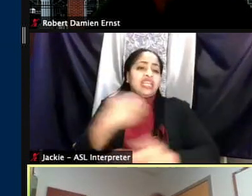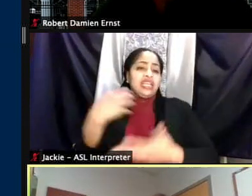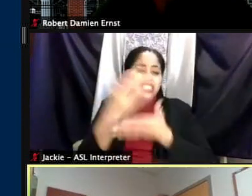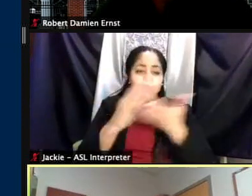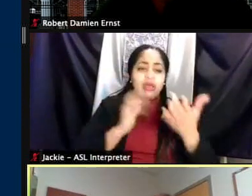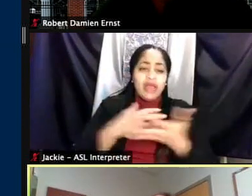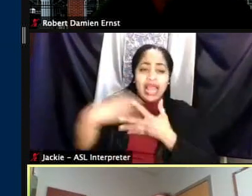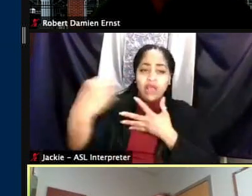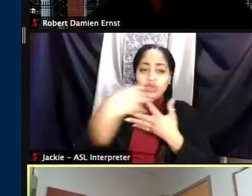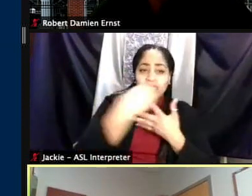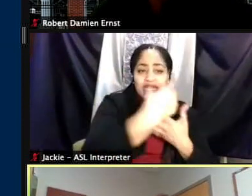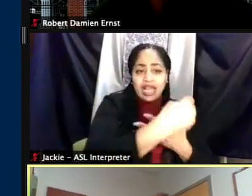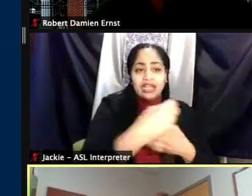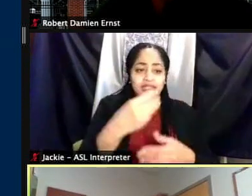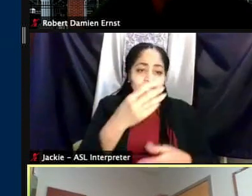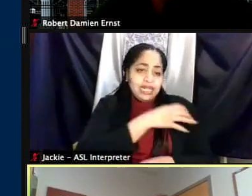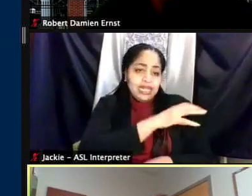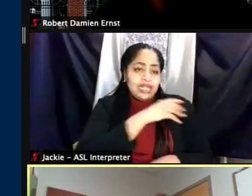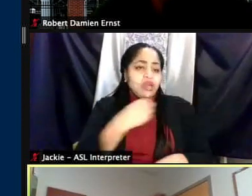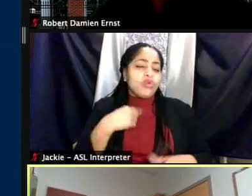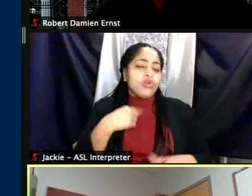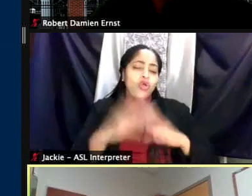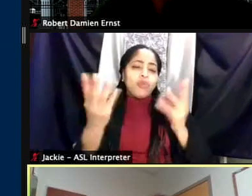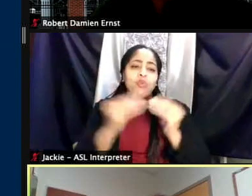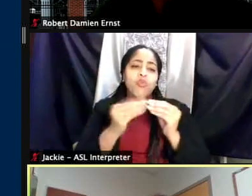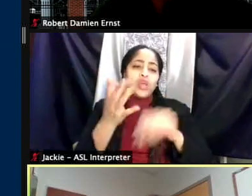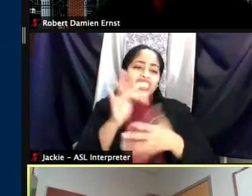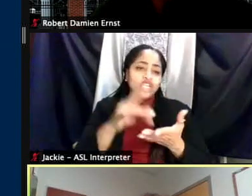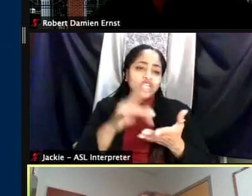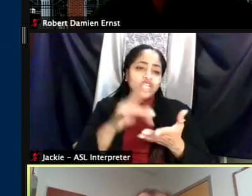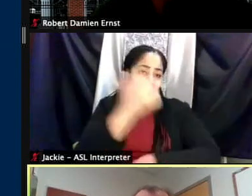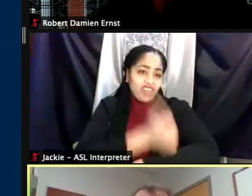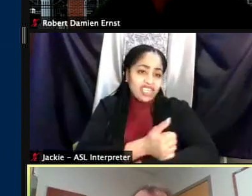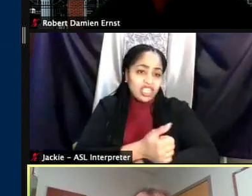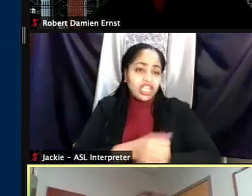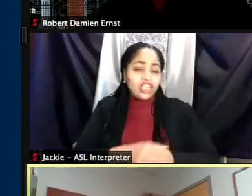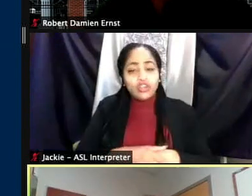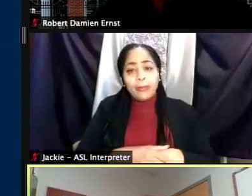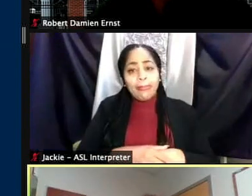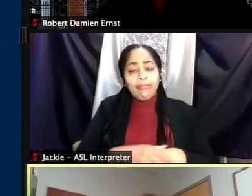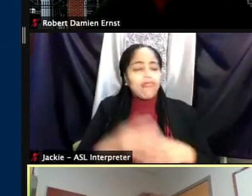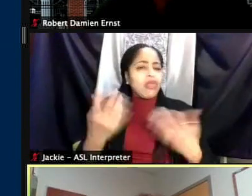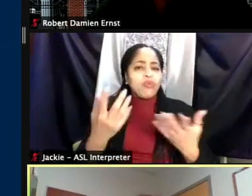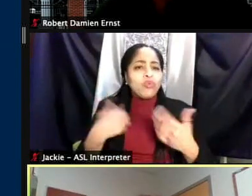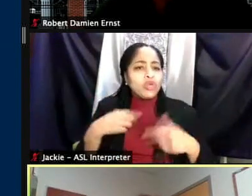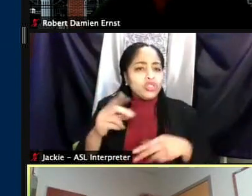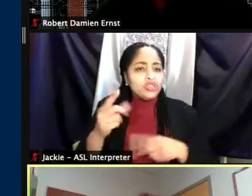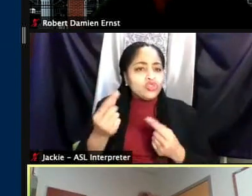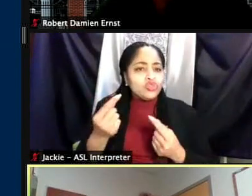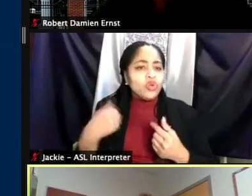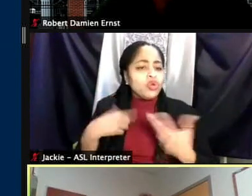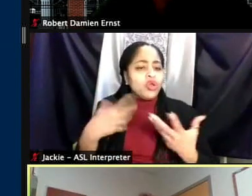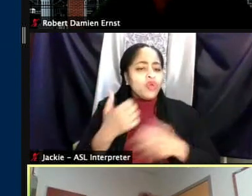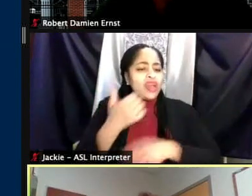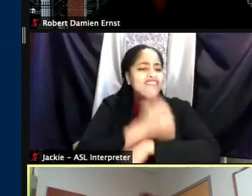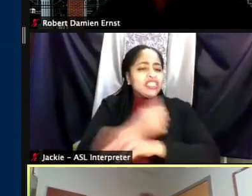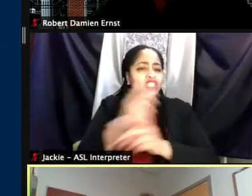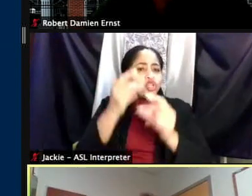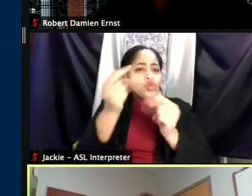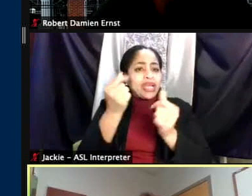And we plan to open more centers for vaccinating. The principles that we use are really, we wanna vaccinate as quickly and as safely as possible.